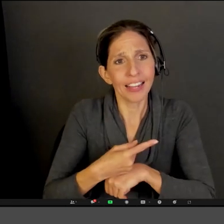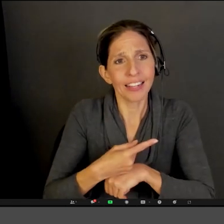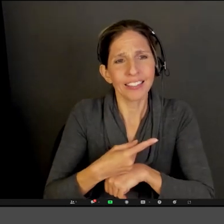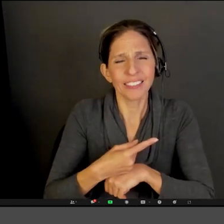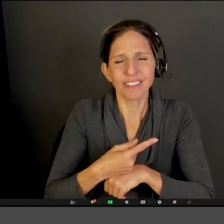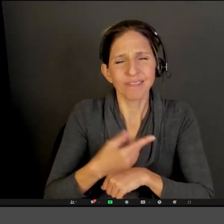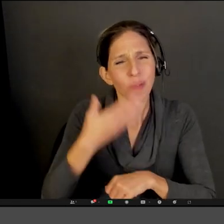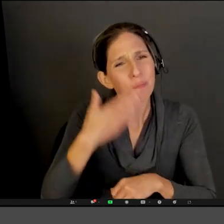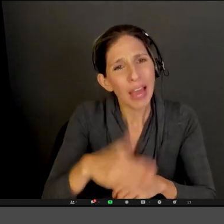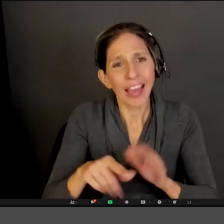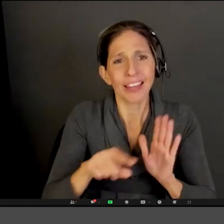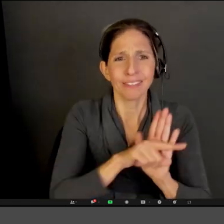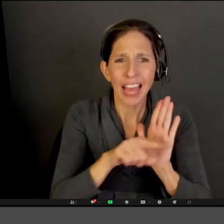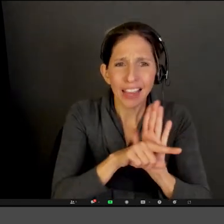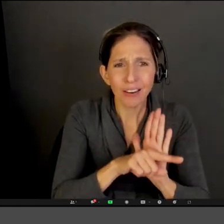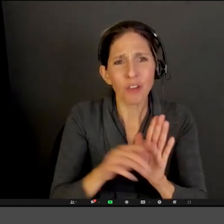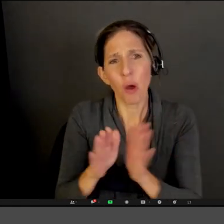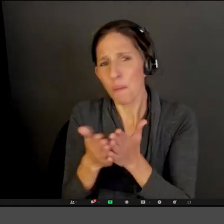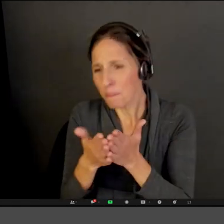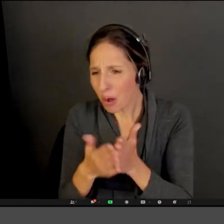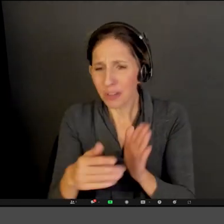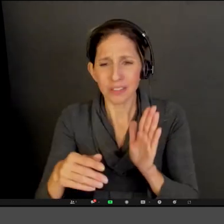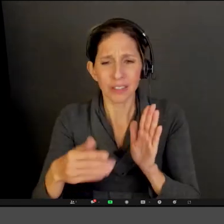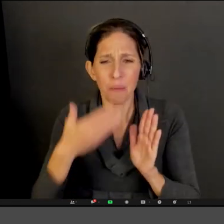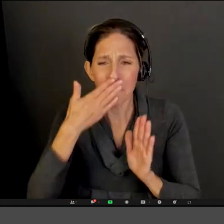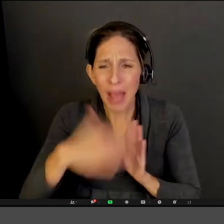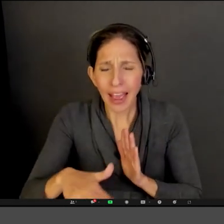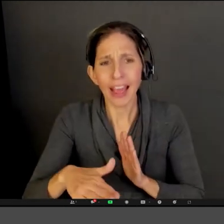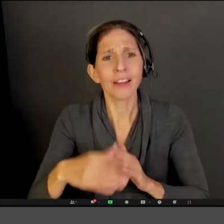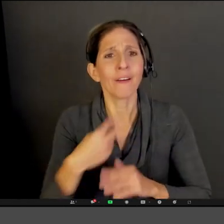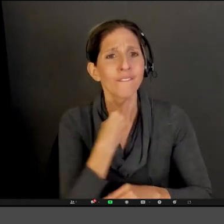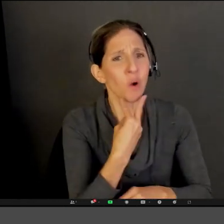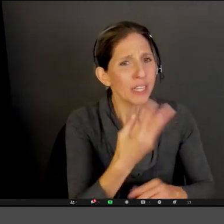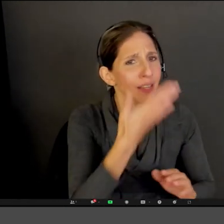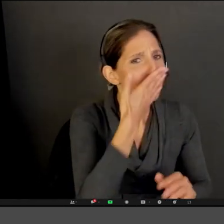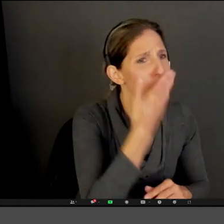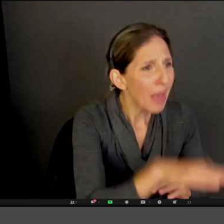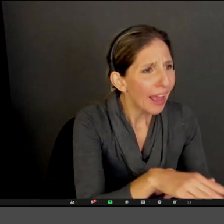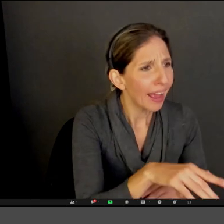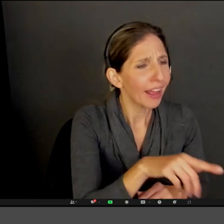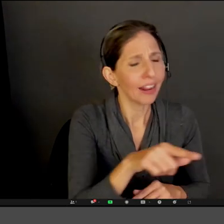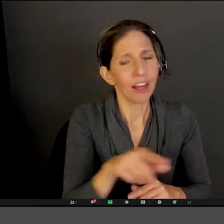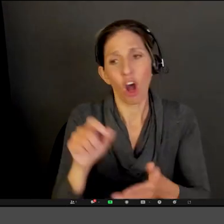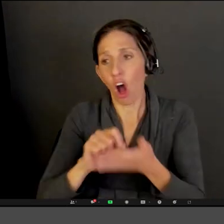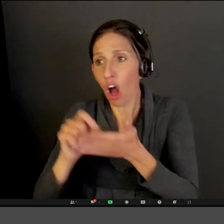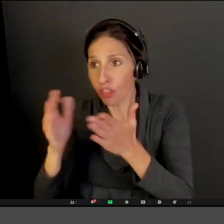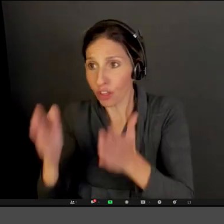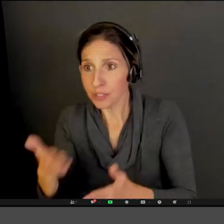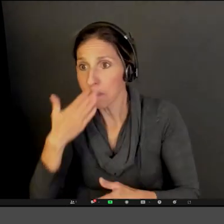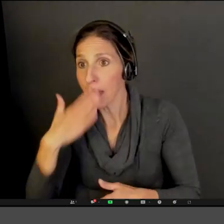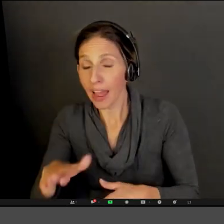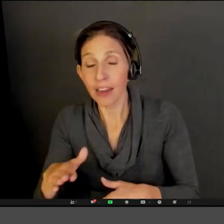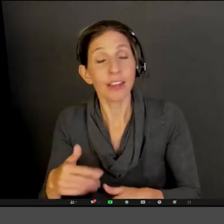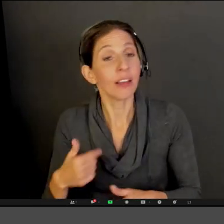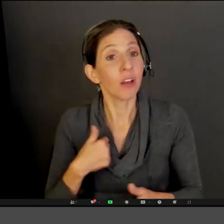VOICES BEING BANNED, AUTHORS BEING BANNED, WHAT WE WANT, AND THROUGH THE HUMANITIES IN THE HUMANITIES,